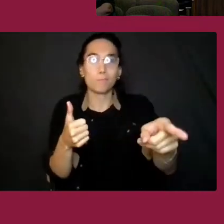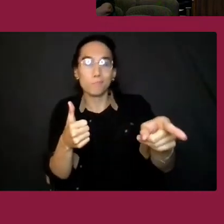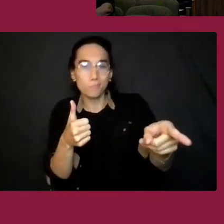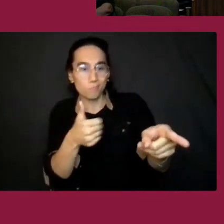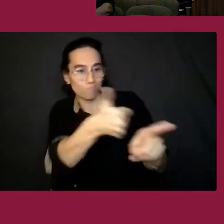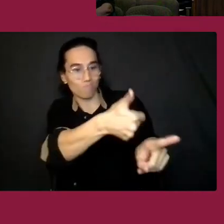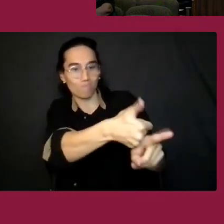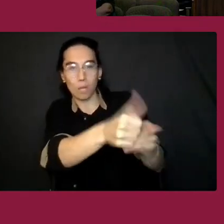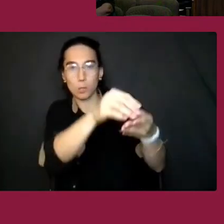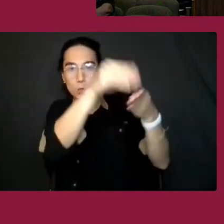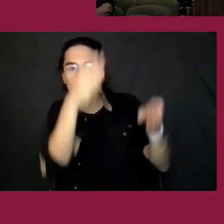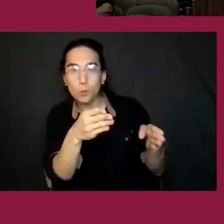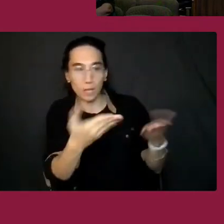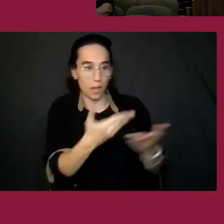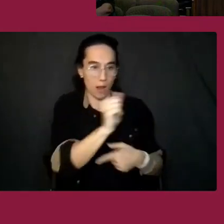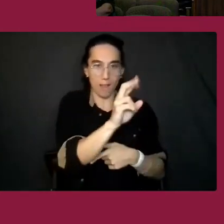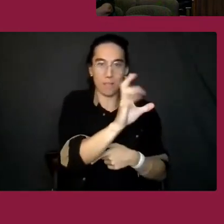Antelope Valley College who's place-bound.